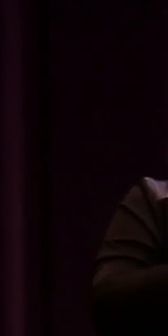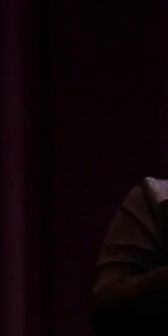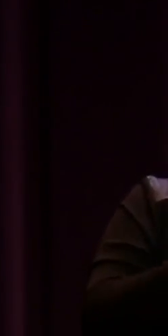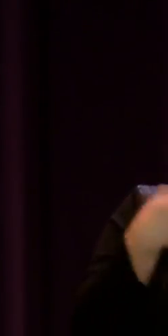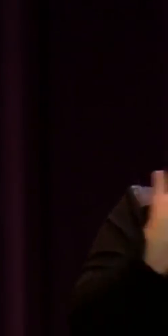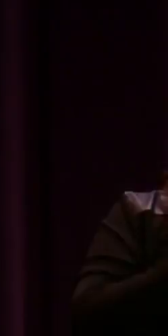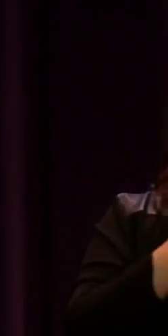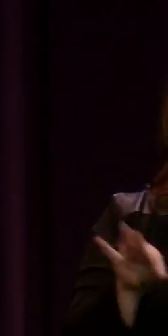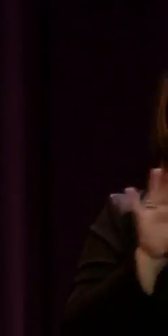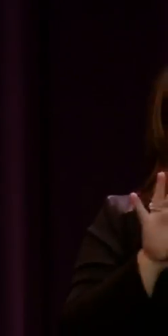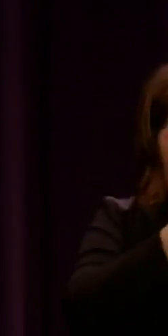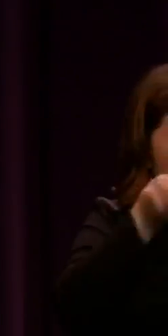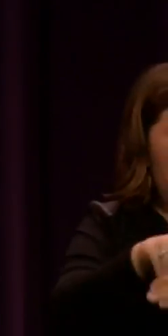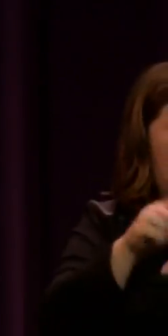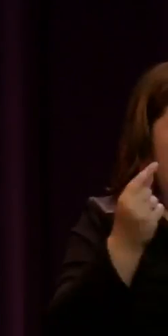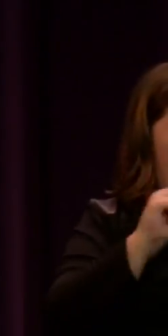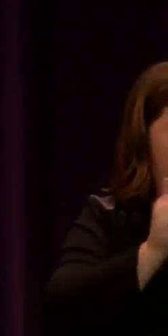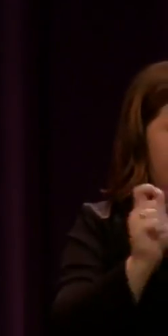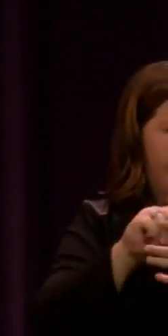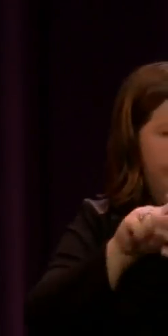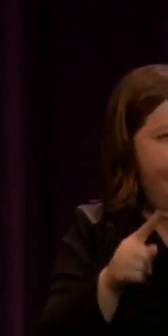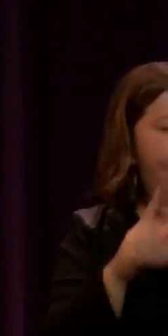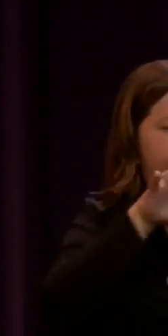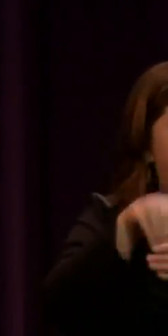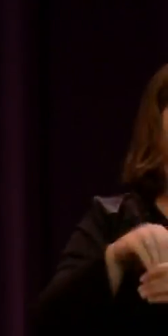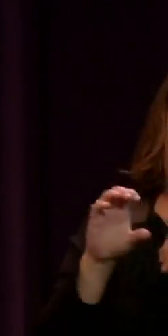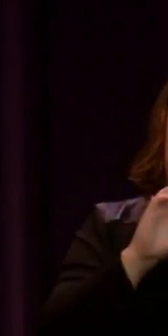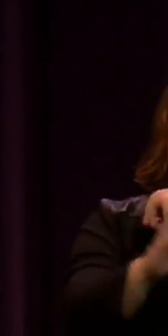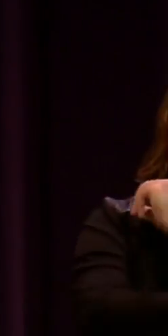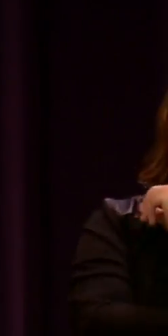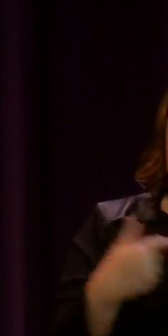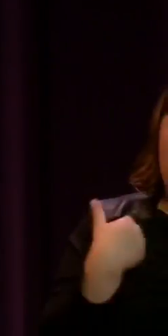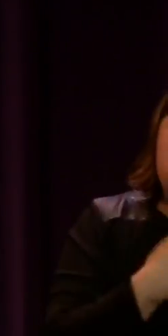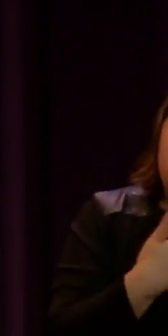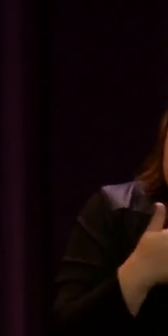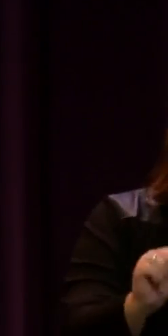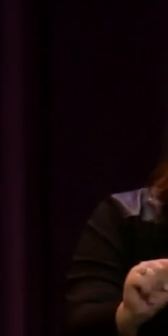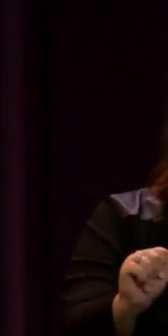AND SO WE HAVE TRIED TO DO THAT AND WE'VE BEEN GUIDED BY A